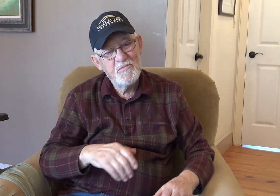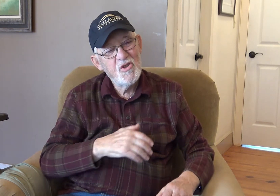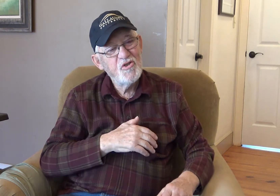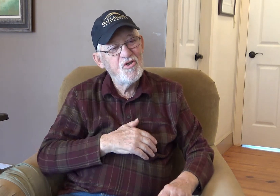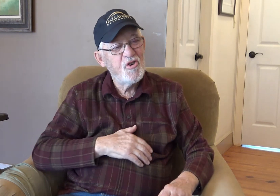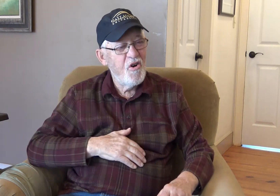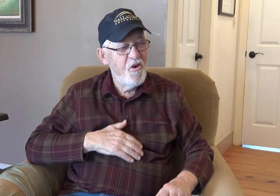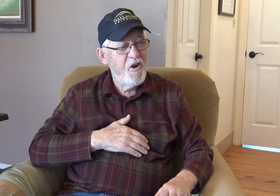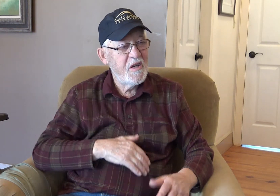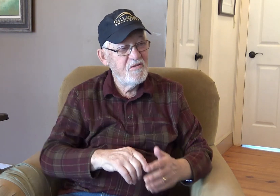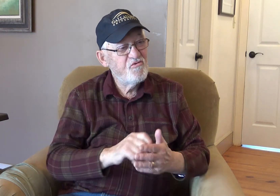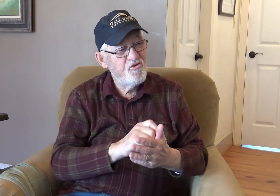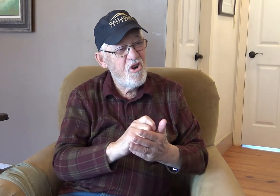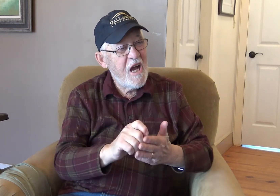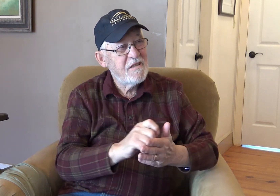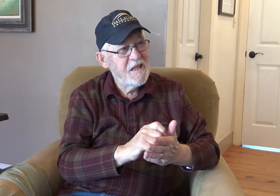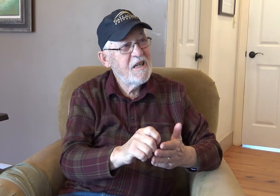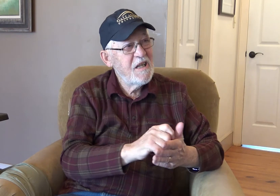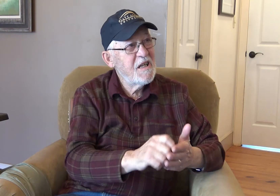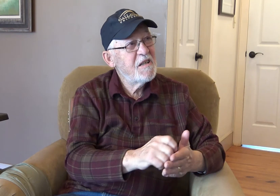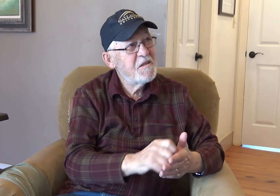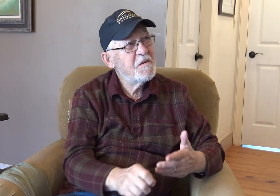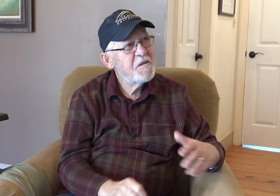I really enjoyed writing.